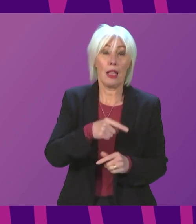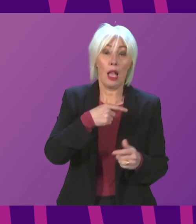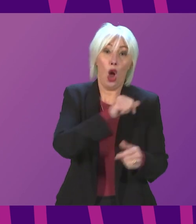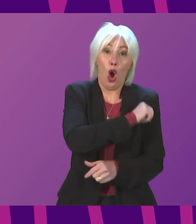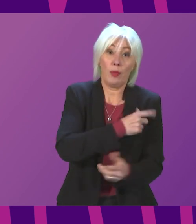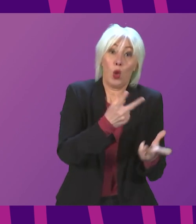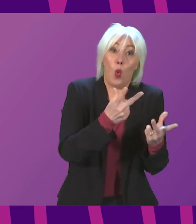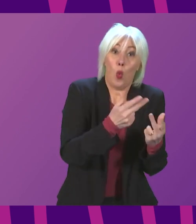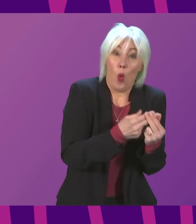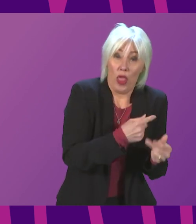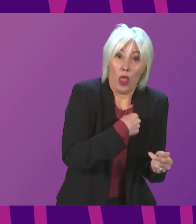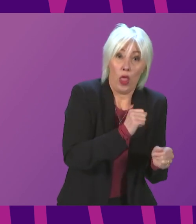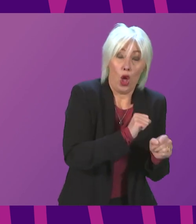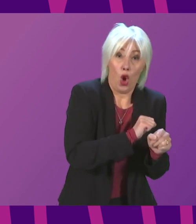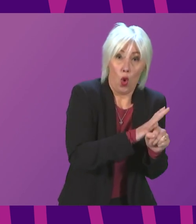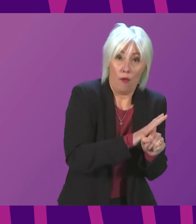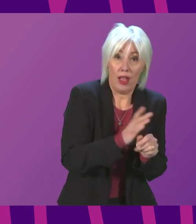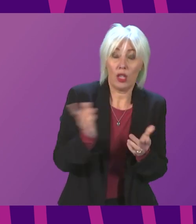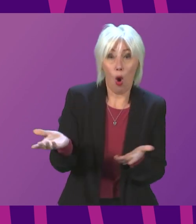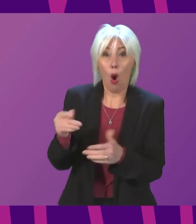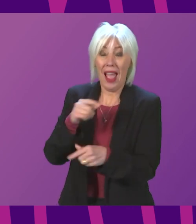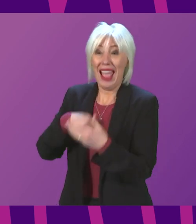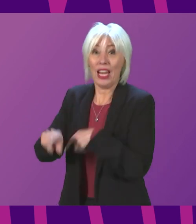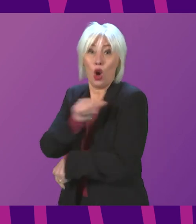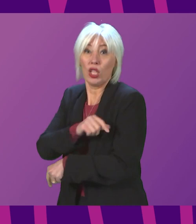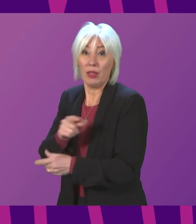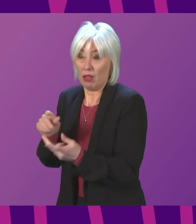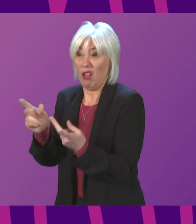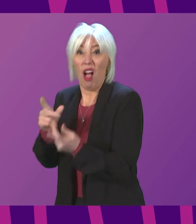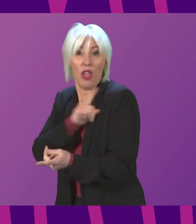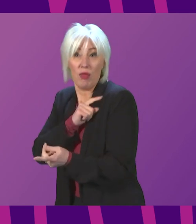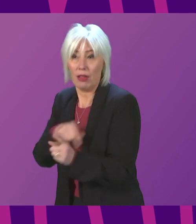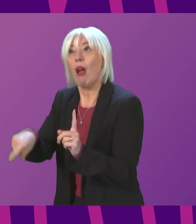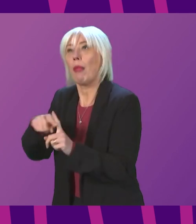those who are in hospital because of Covid. Anas Sarwar’s points are not unimportant, and I am not suggesting that they are. However, with regard to his question about severity,